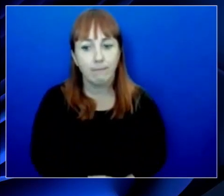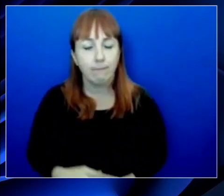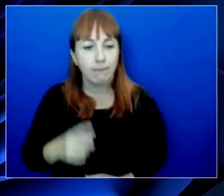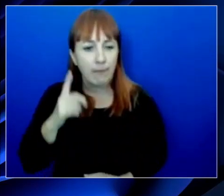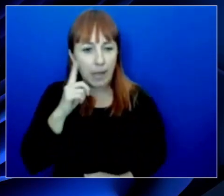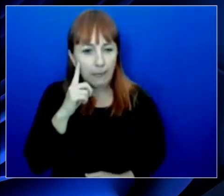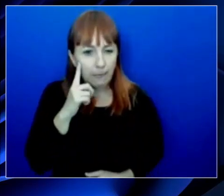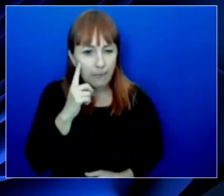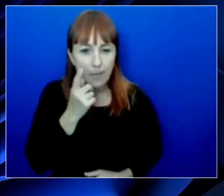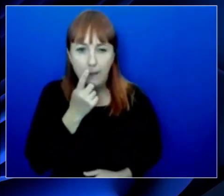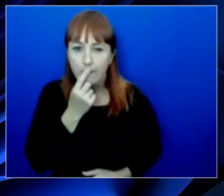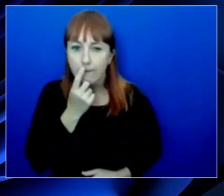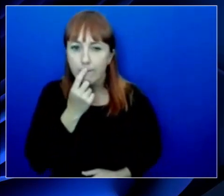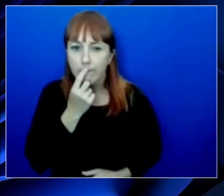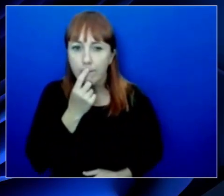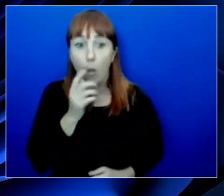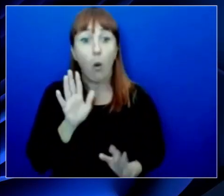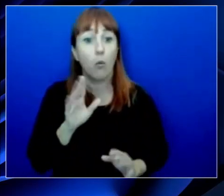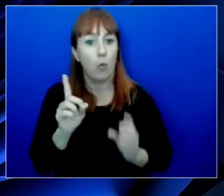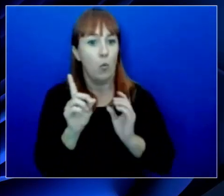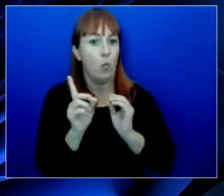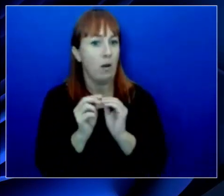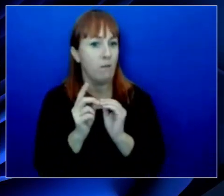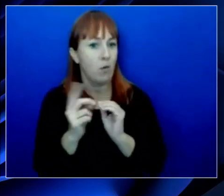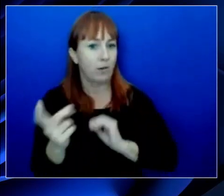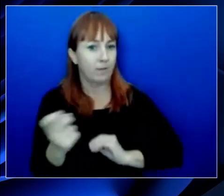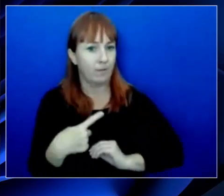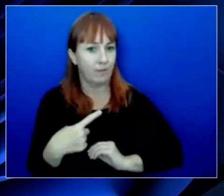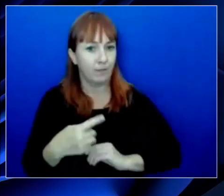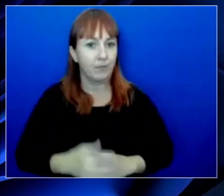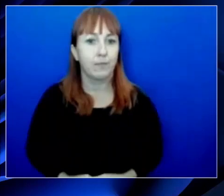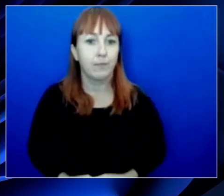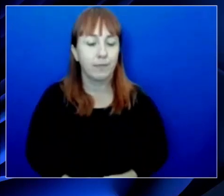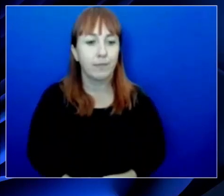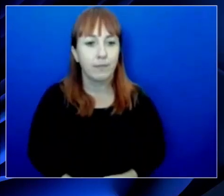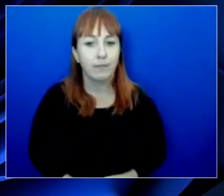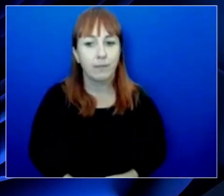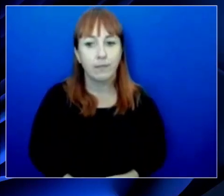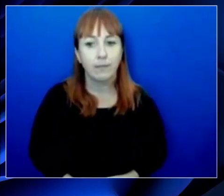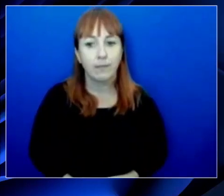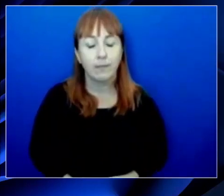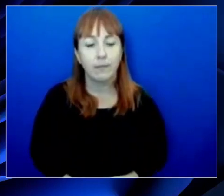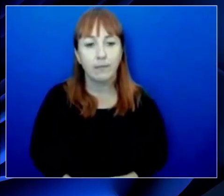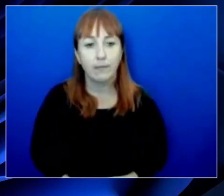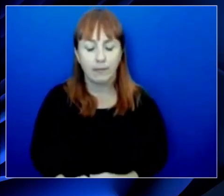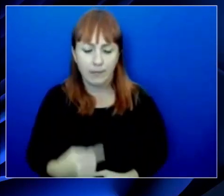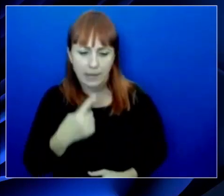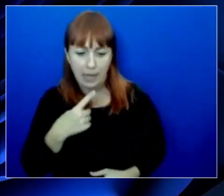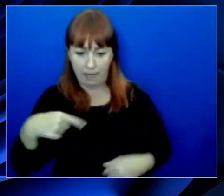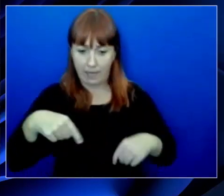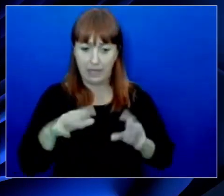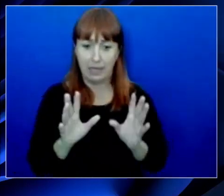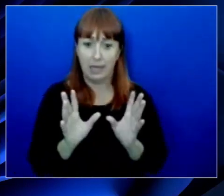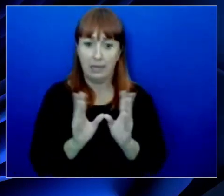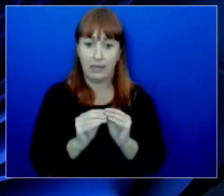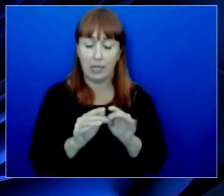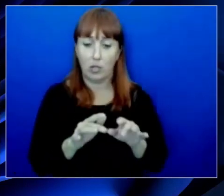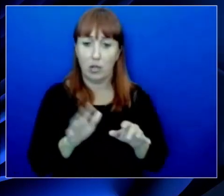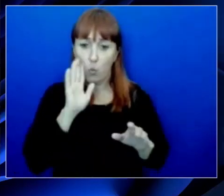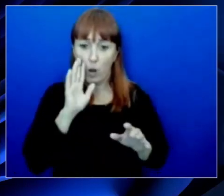Even though we have one more question coming in just about, will this session be made available?